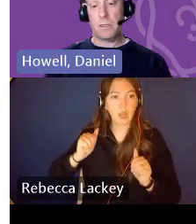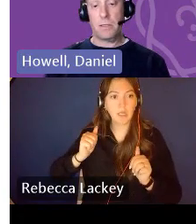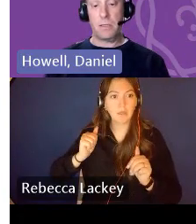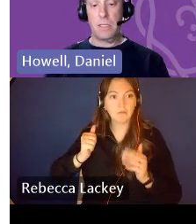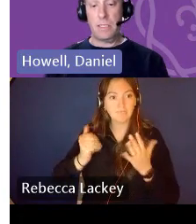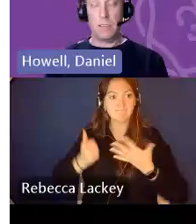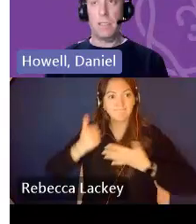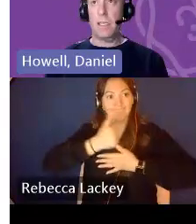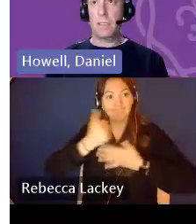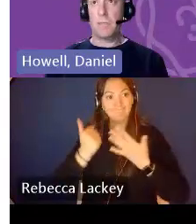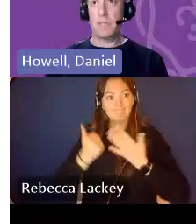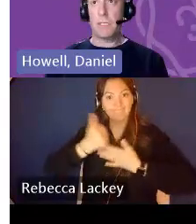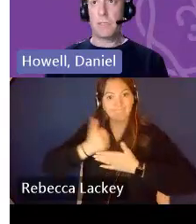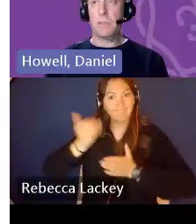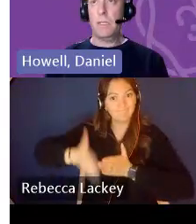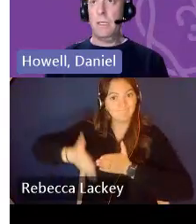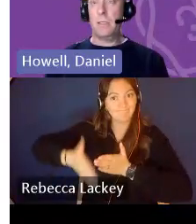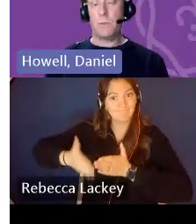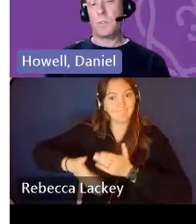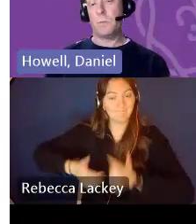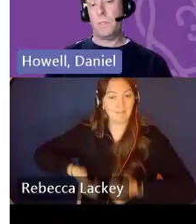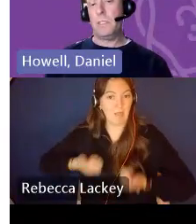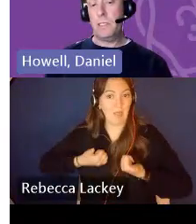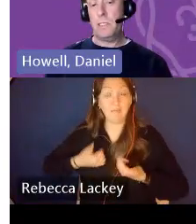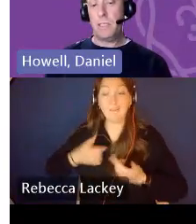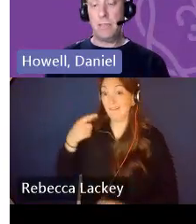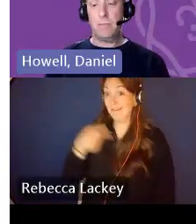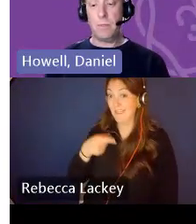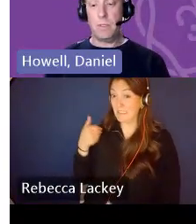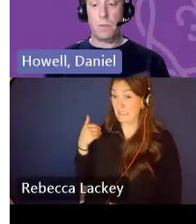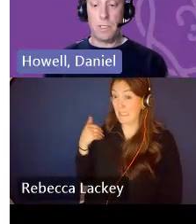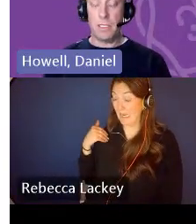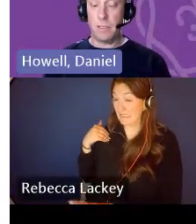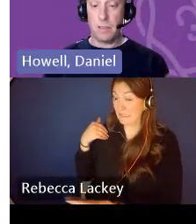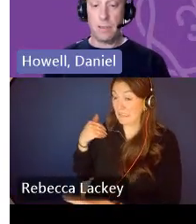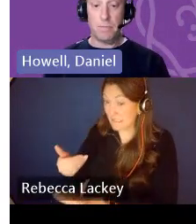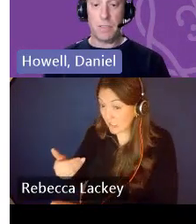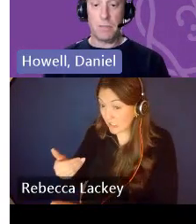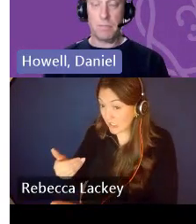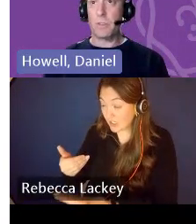as they're ending that end of life cycle. This one's nearing its end but no one had the you know